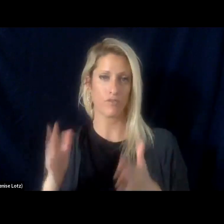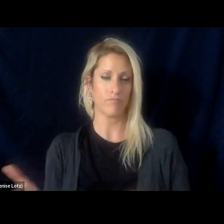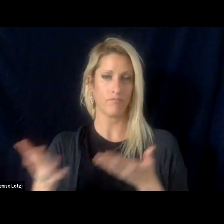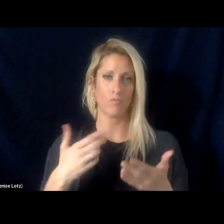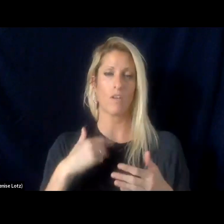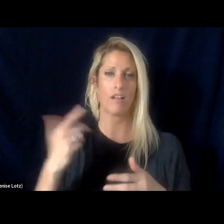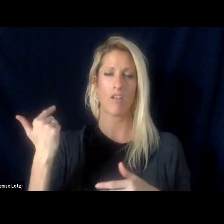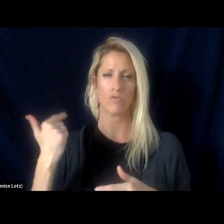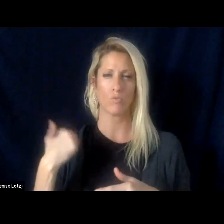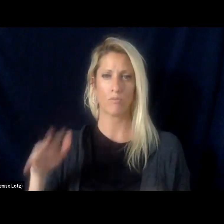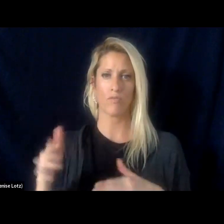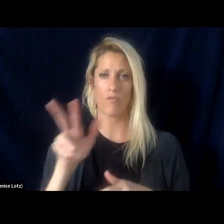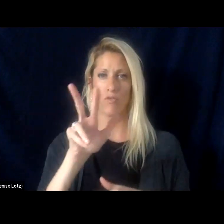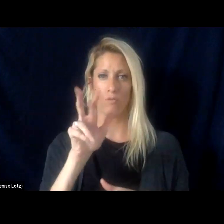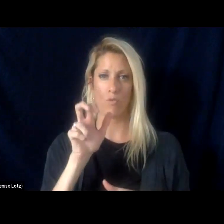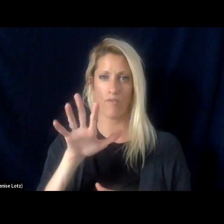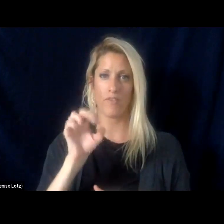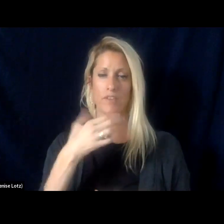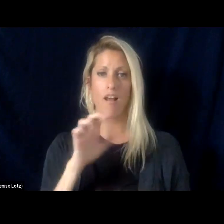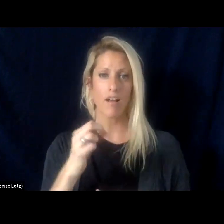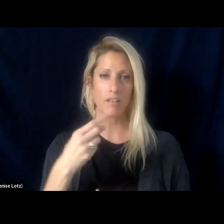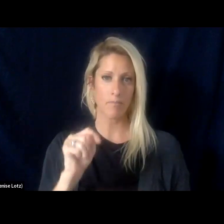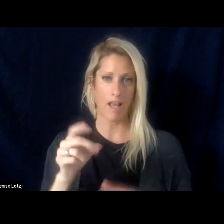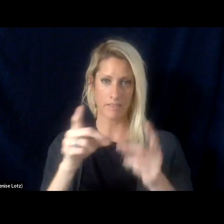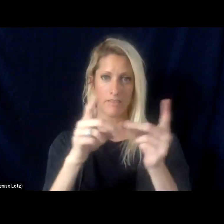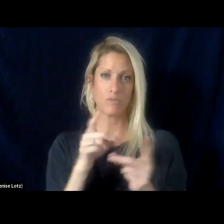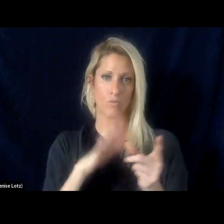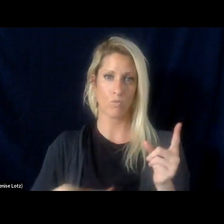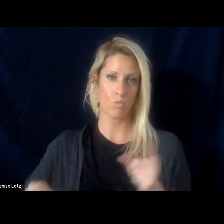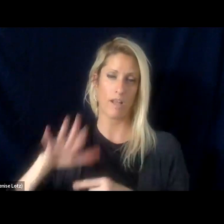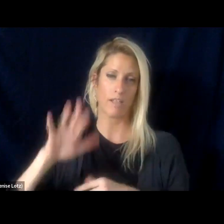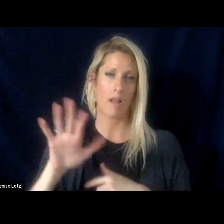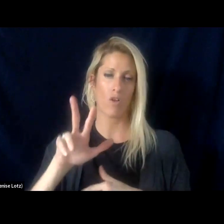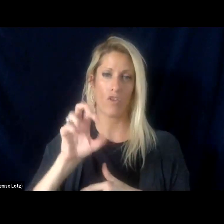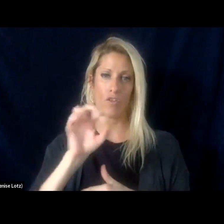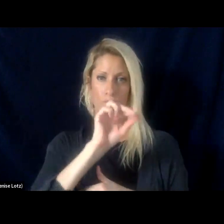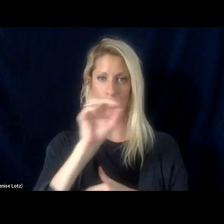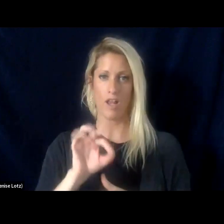approximately 350 Hotspots district wide, which is about 30 of our families total, and